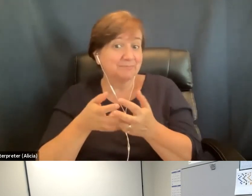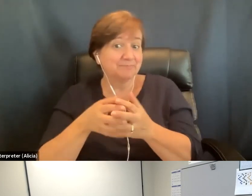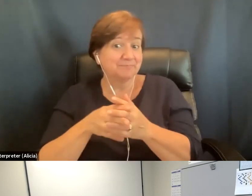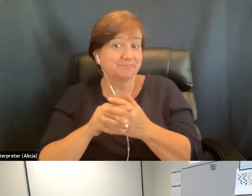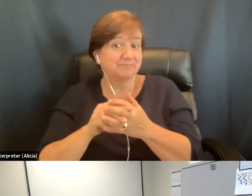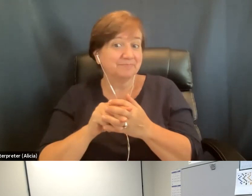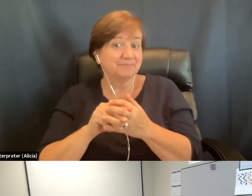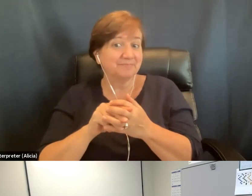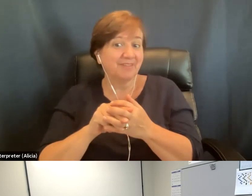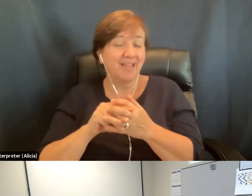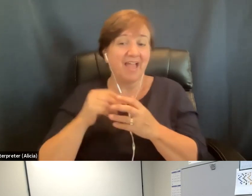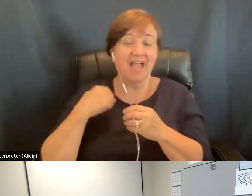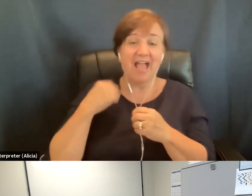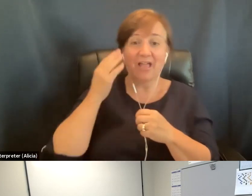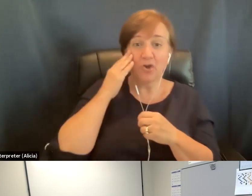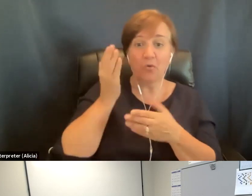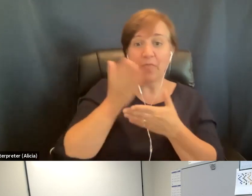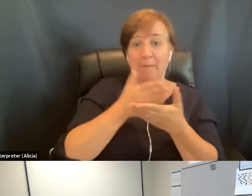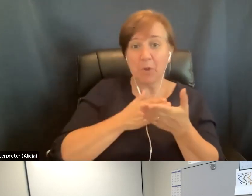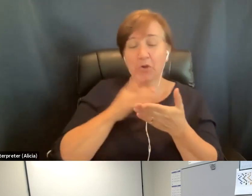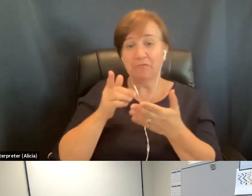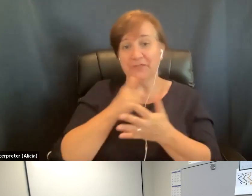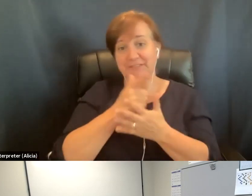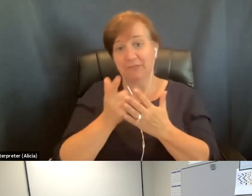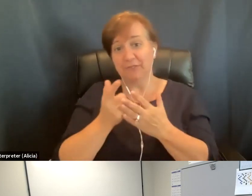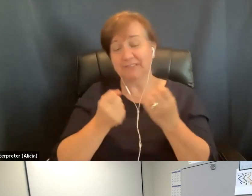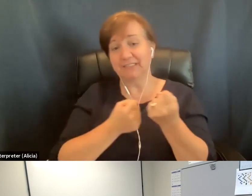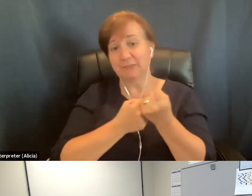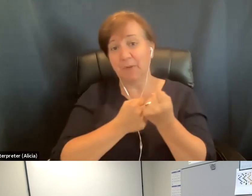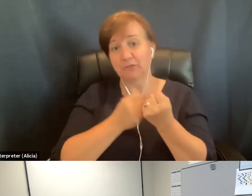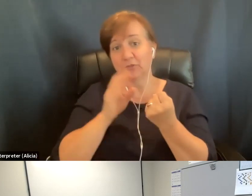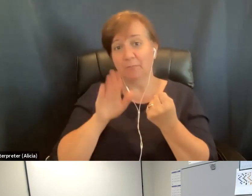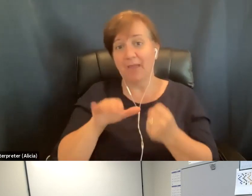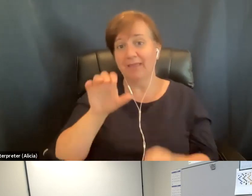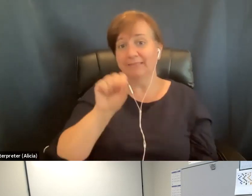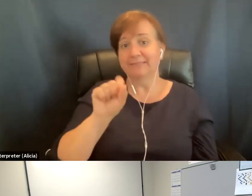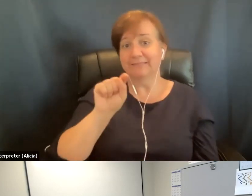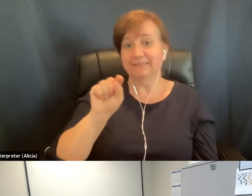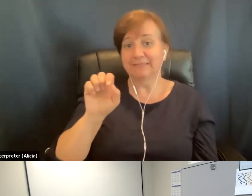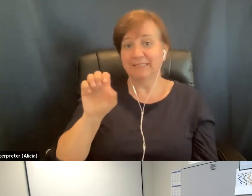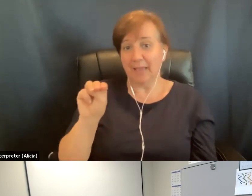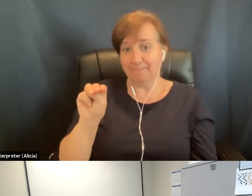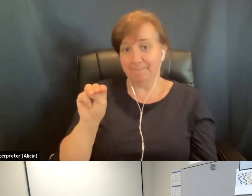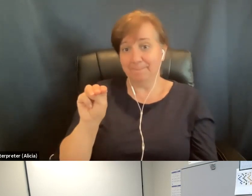Dr. Elsa Villarino: I know that part of the series is sponsored by by stem, so I think that.